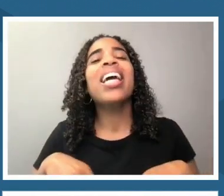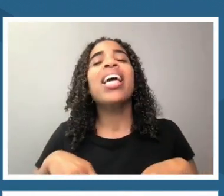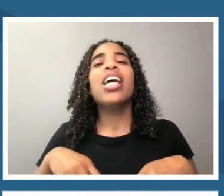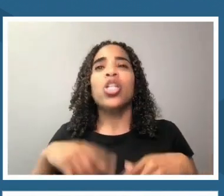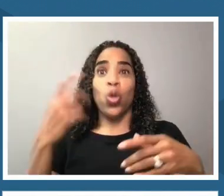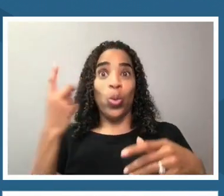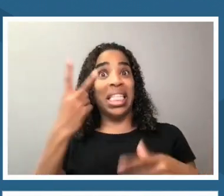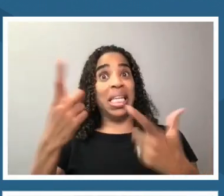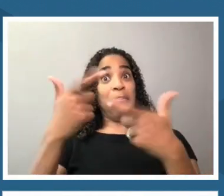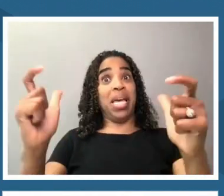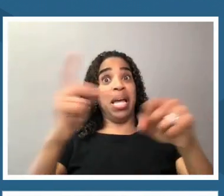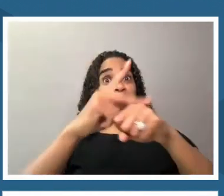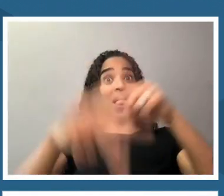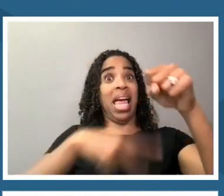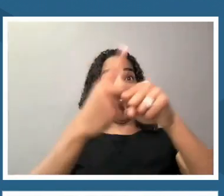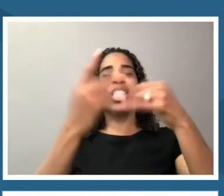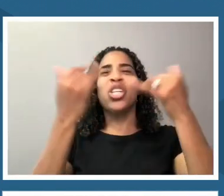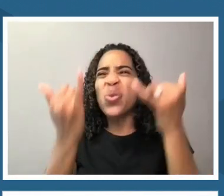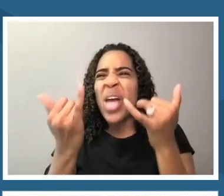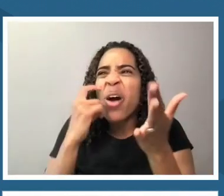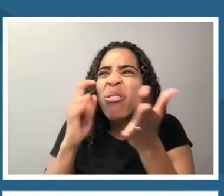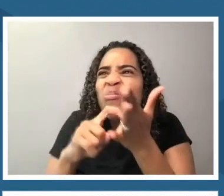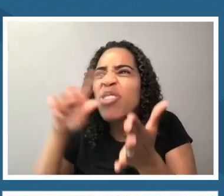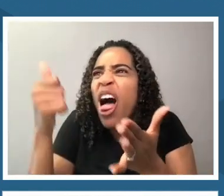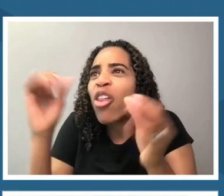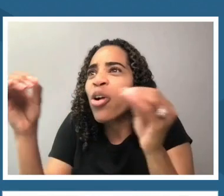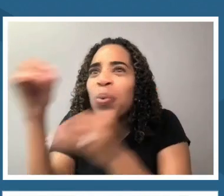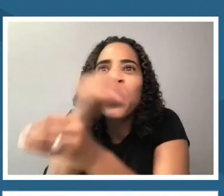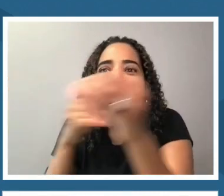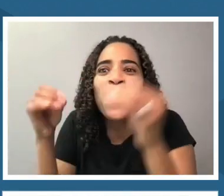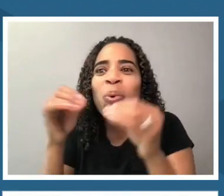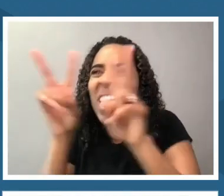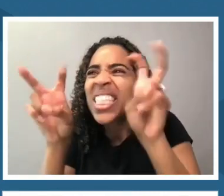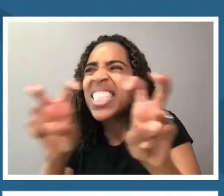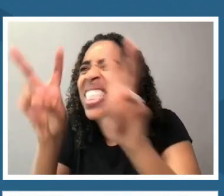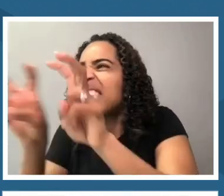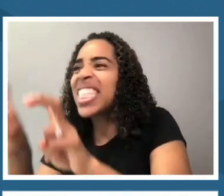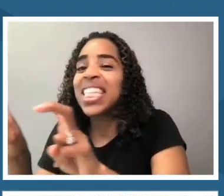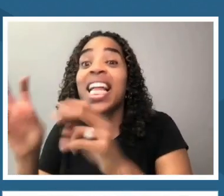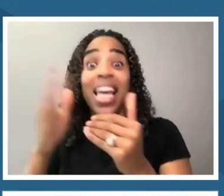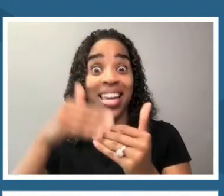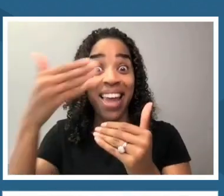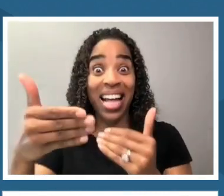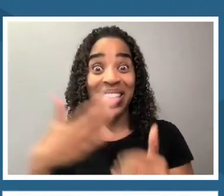do terrestrial planets now so what are we gonna do next if you go